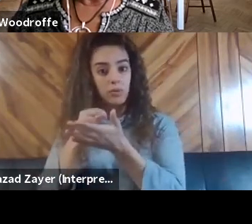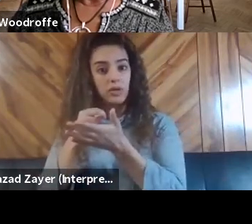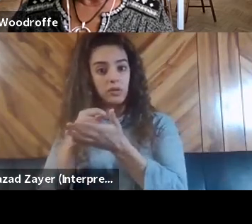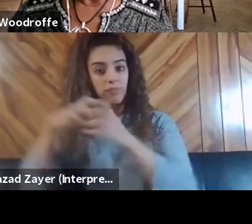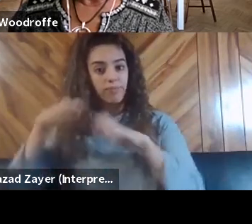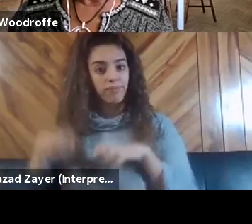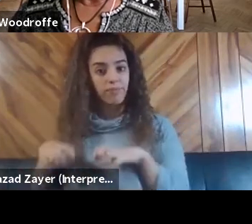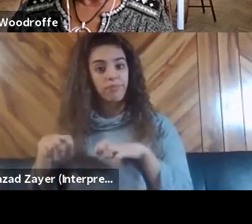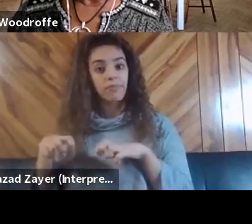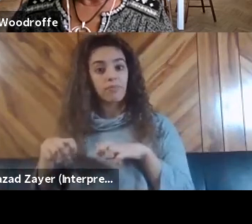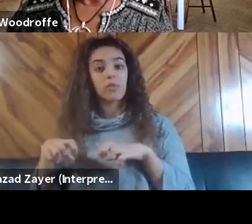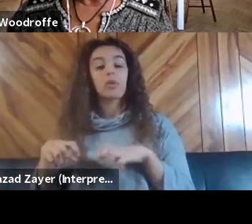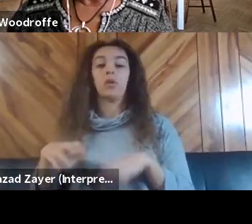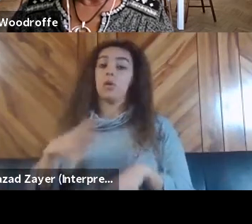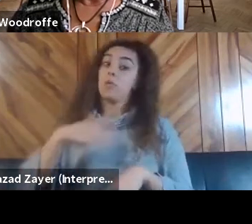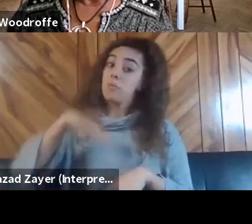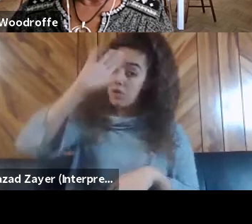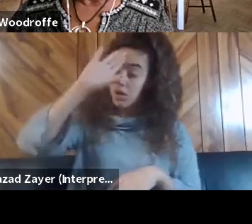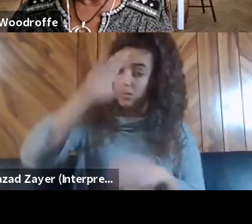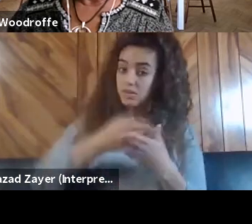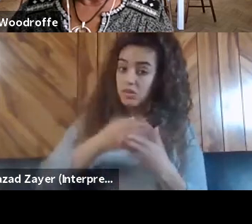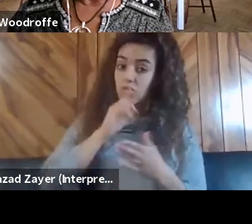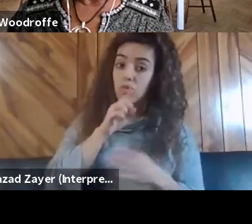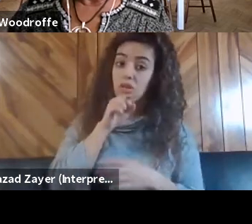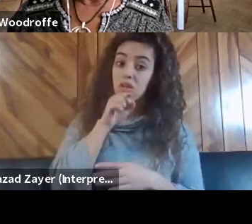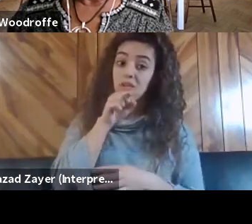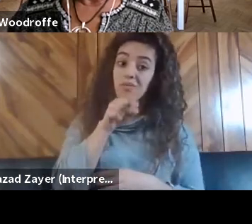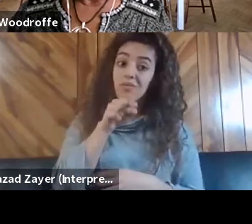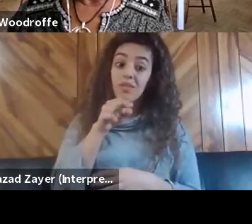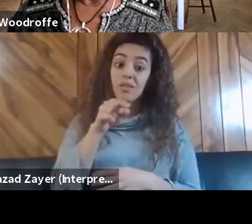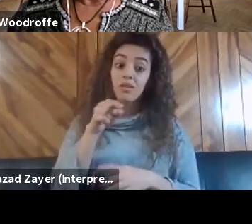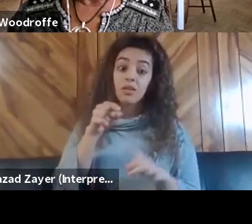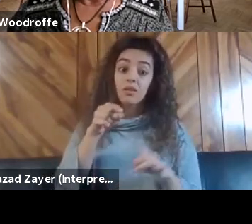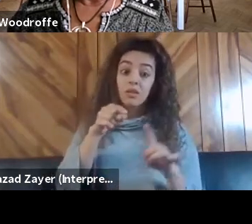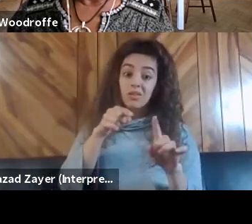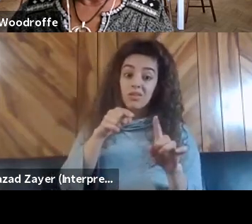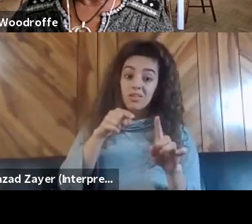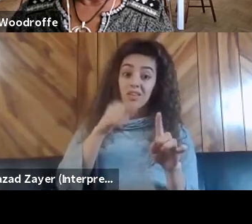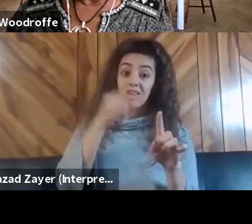is where my son is concerned. If you give him an hour to eat, he